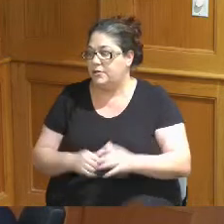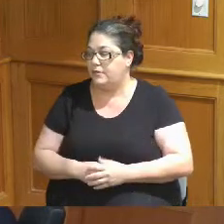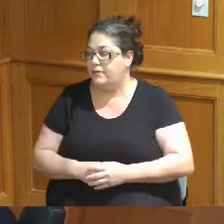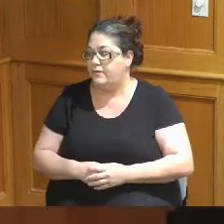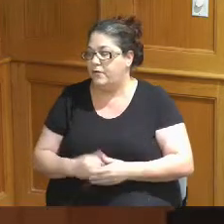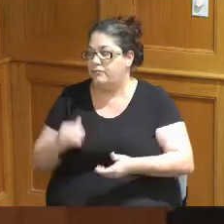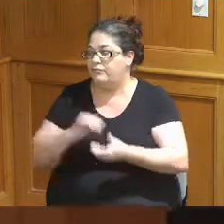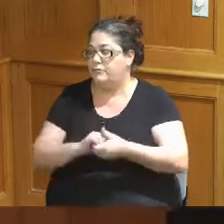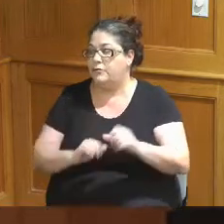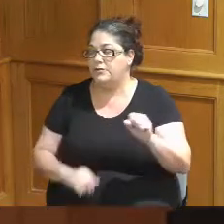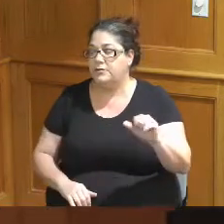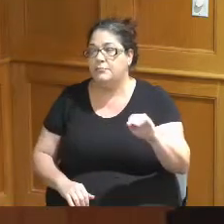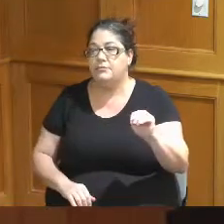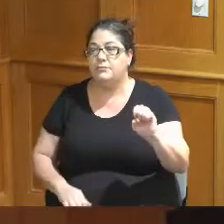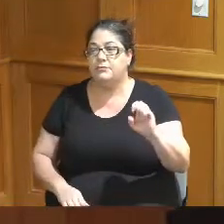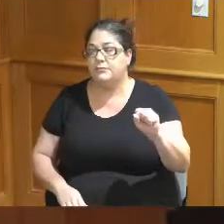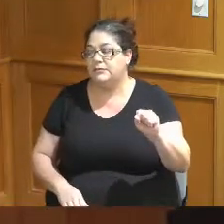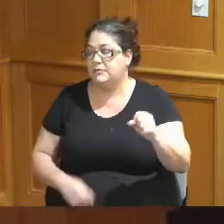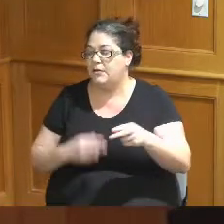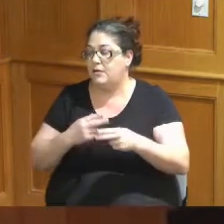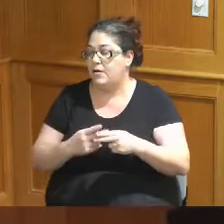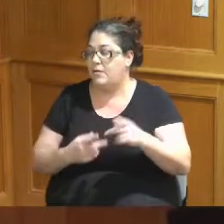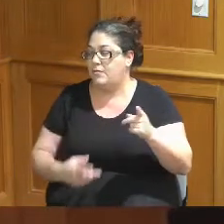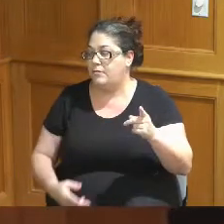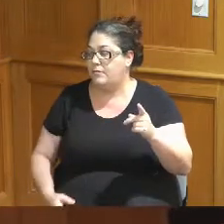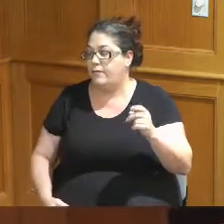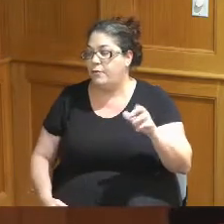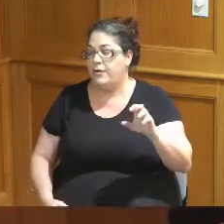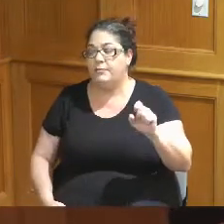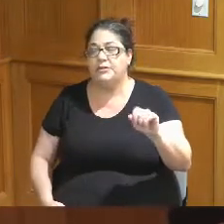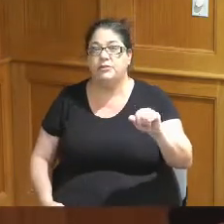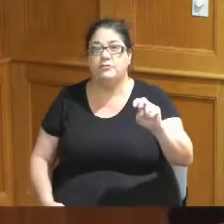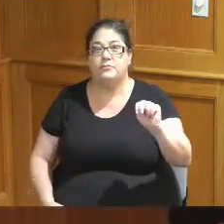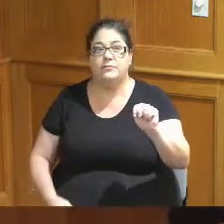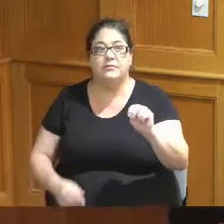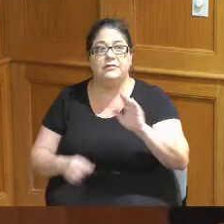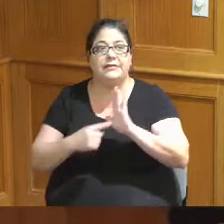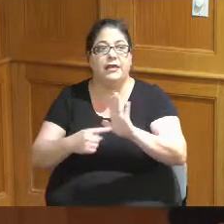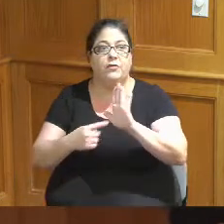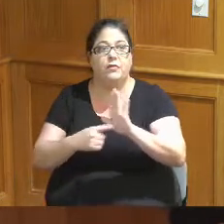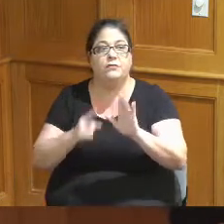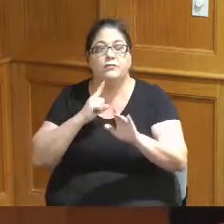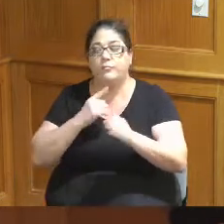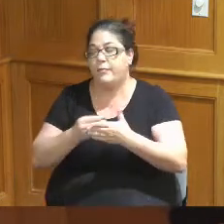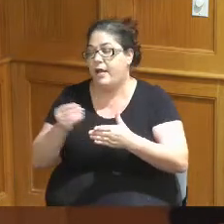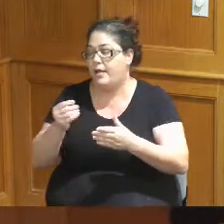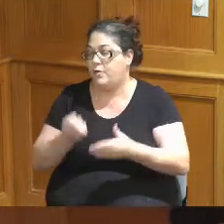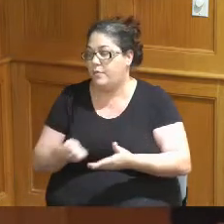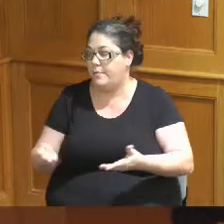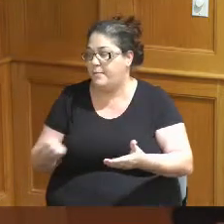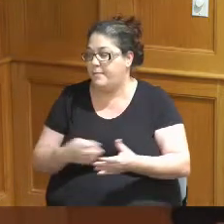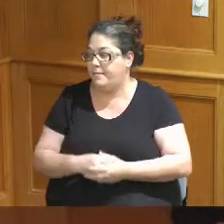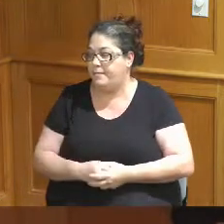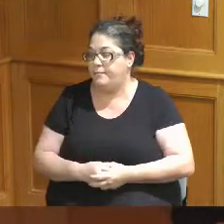with Symmes Township to install preemption for signals for Fire Equipment on four specific